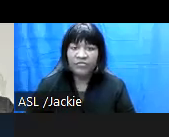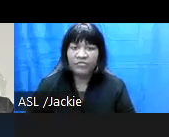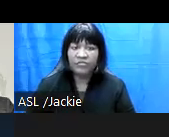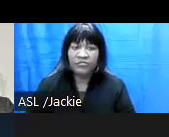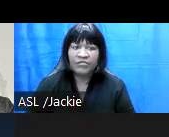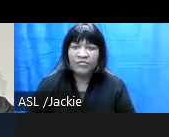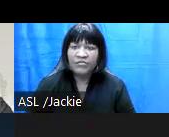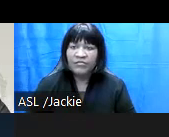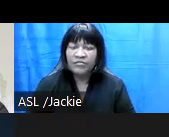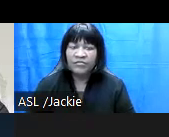Okay.